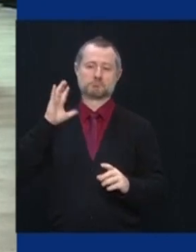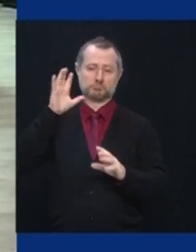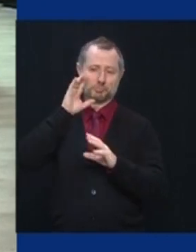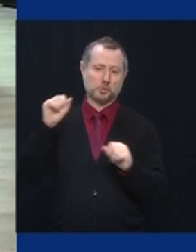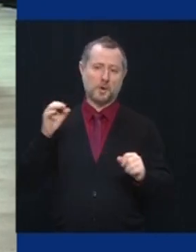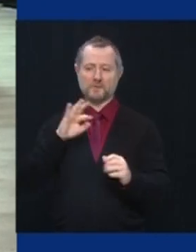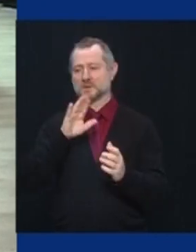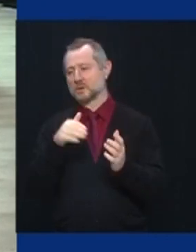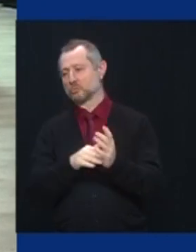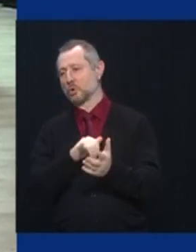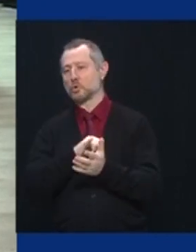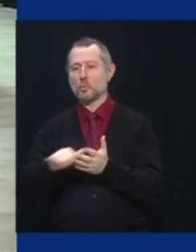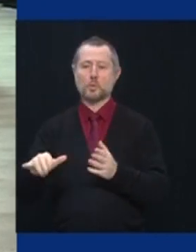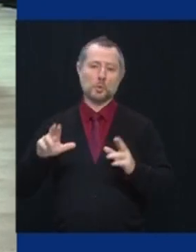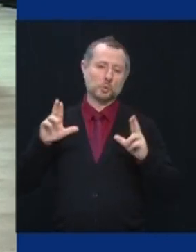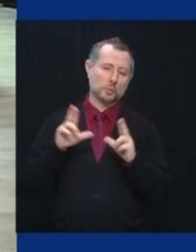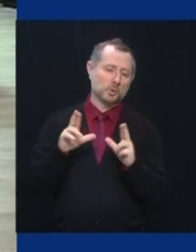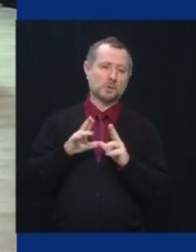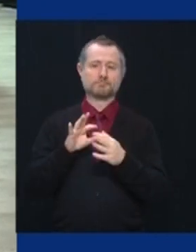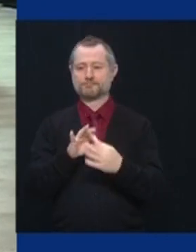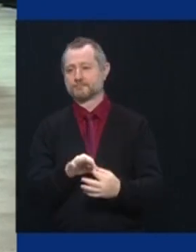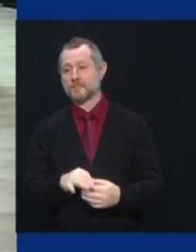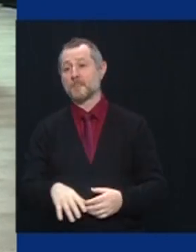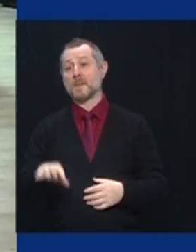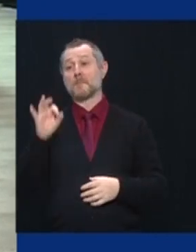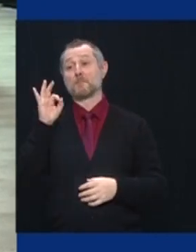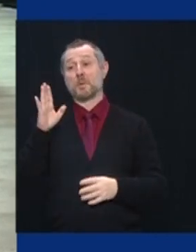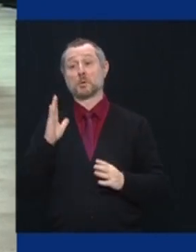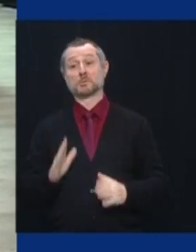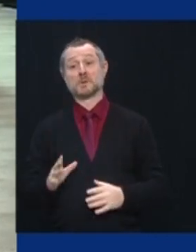COORDINATOR FOR THE CSEA.